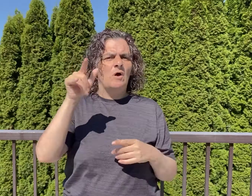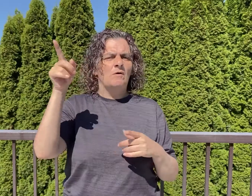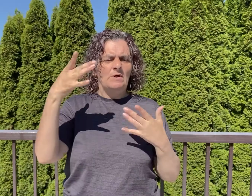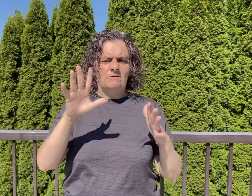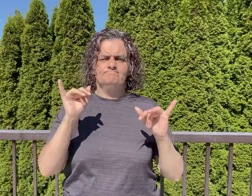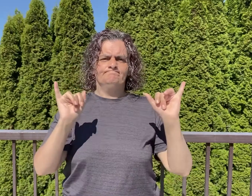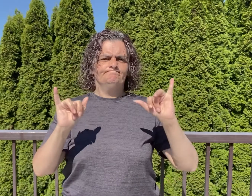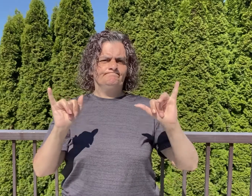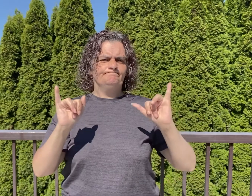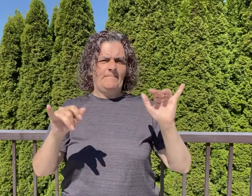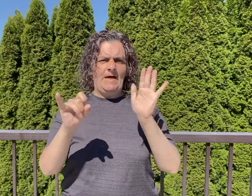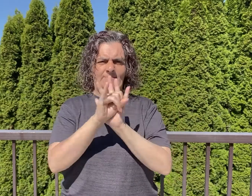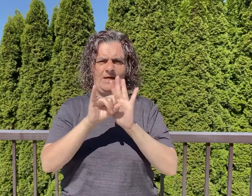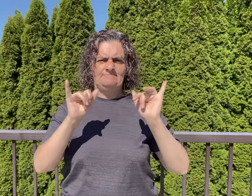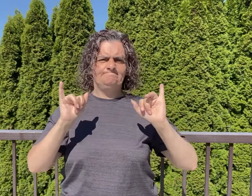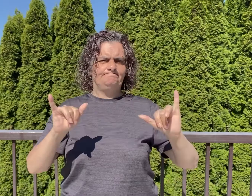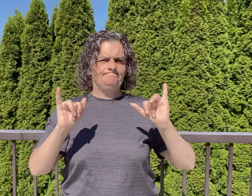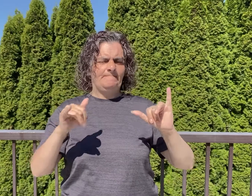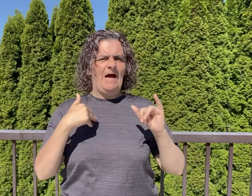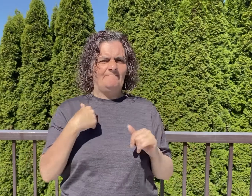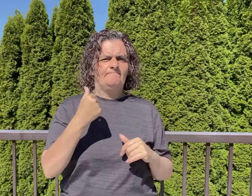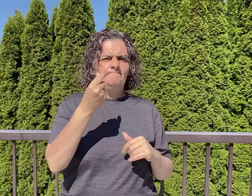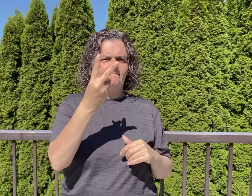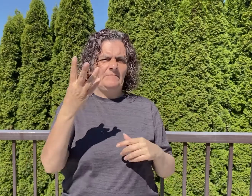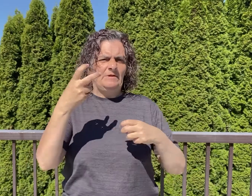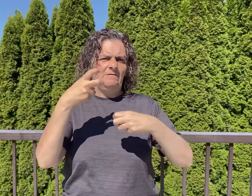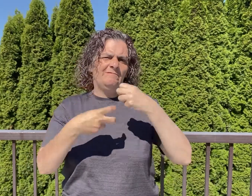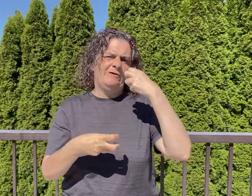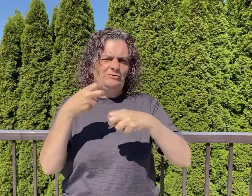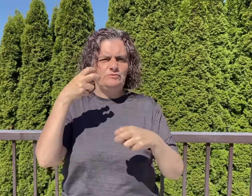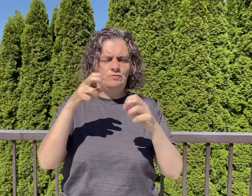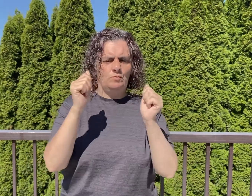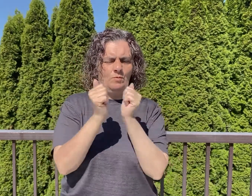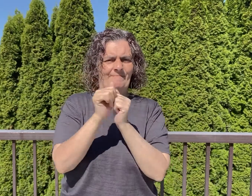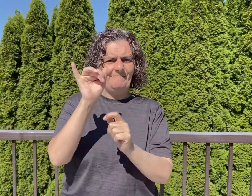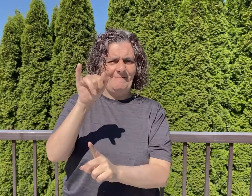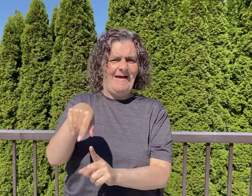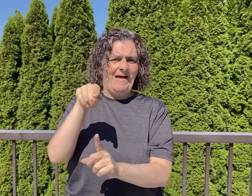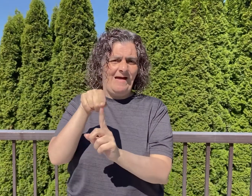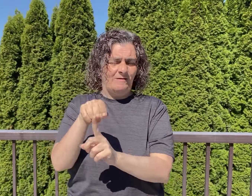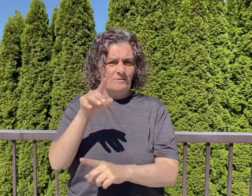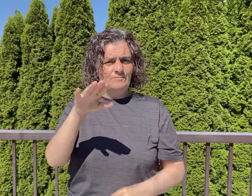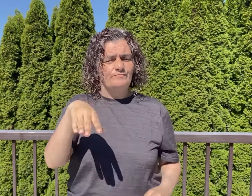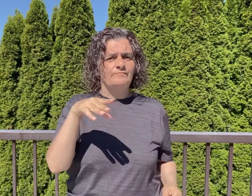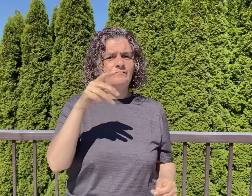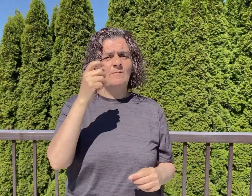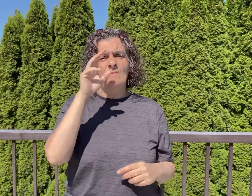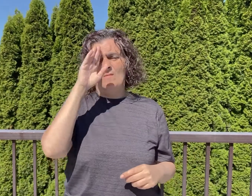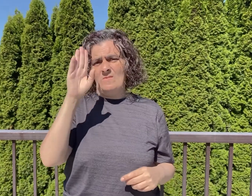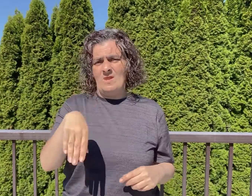A few issues with the bill have been identified,